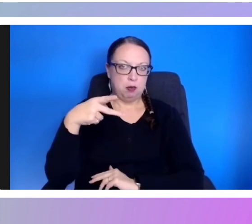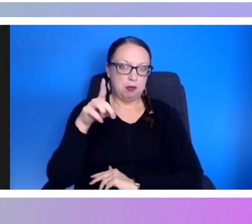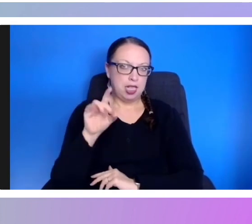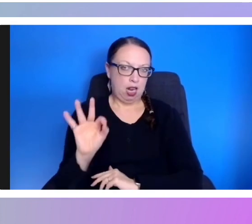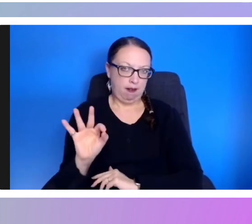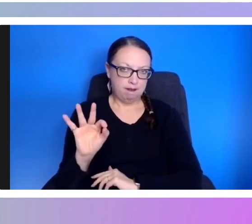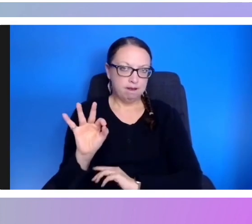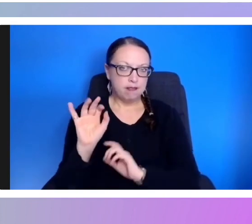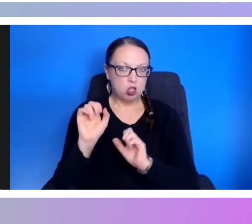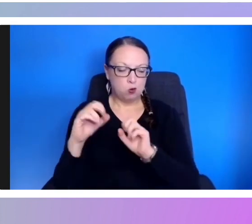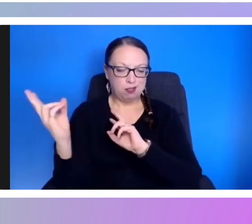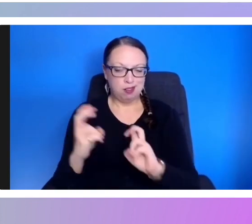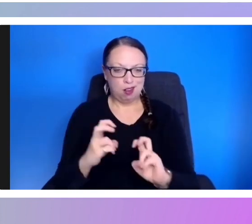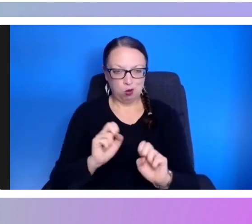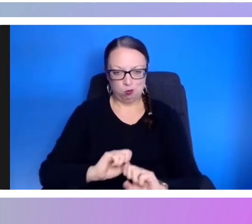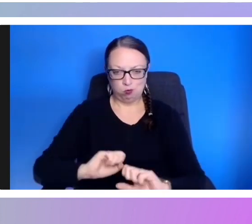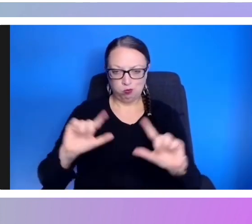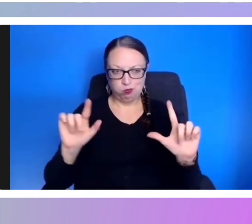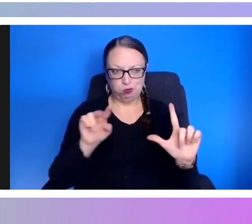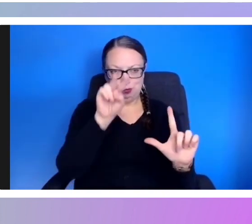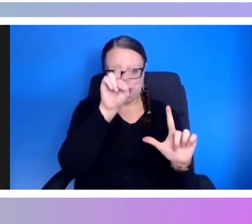where you can see the table that we've we've got on screen here.